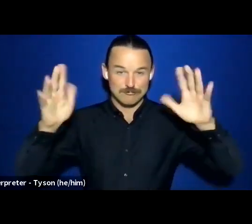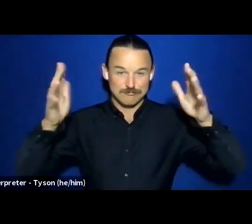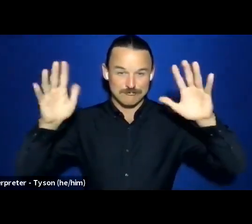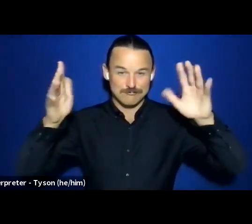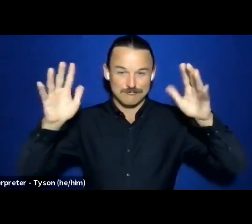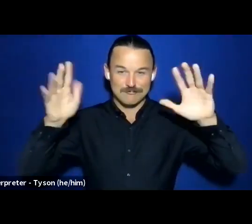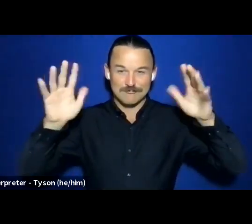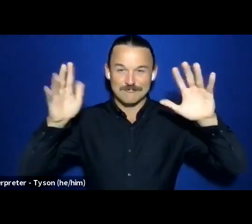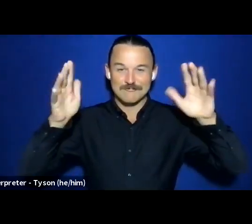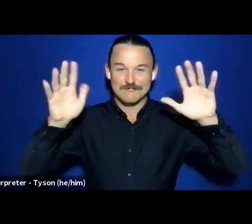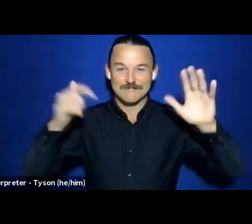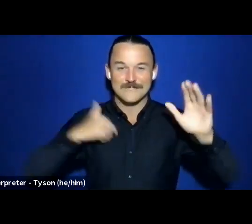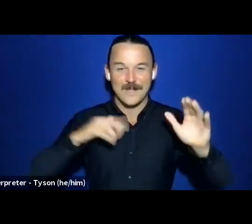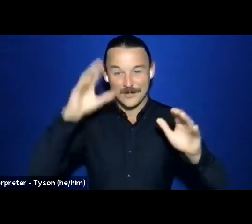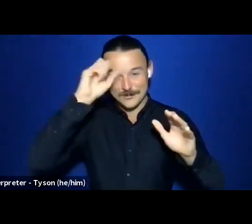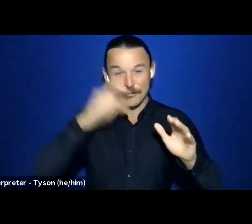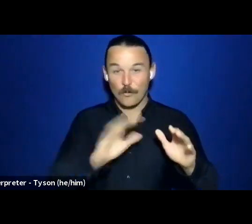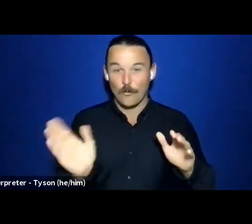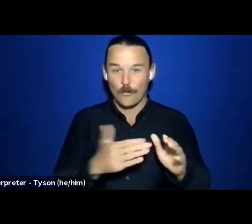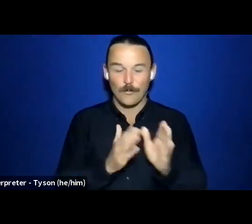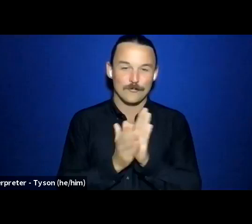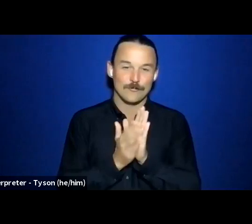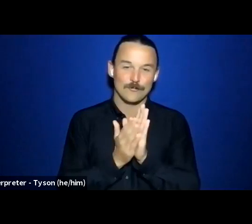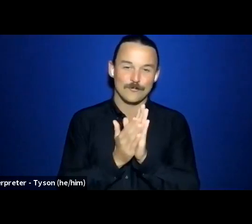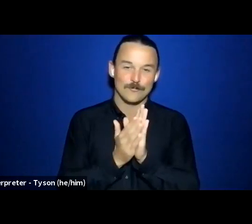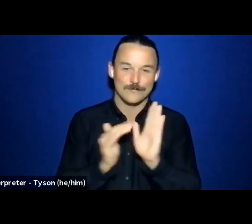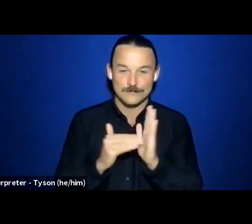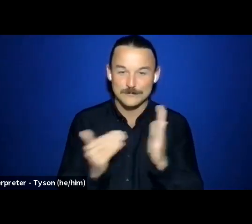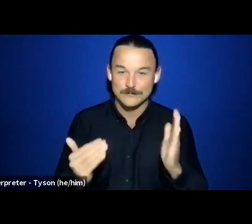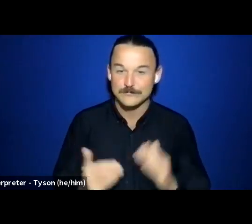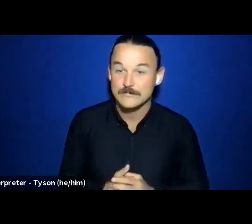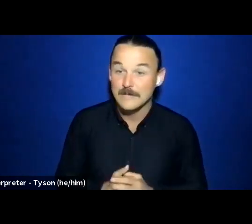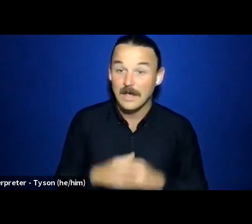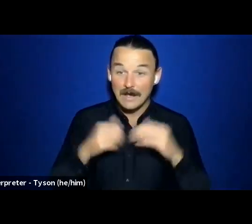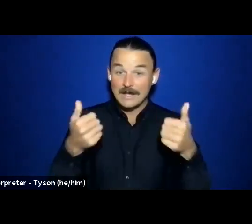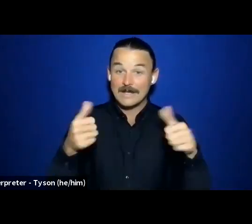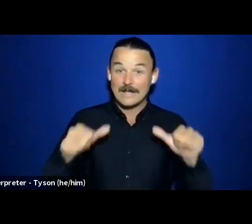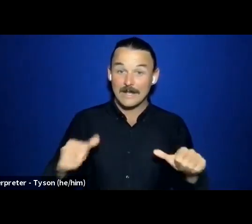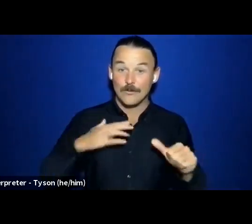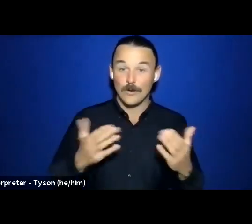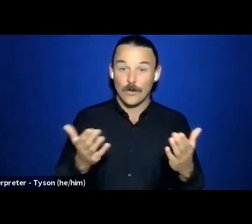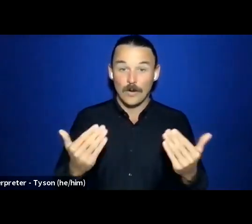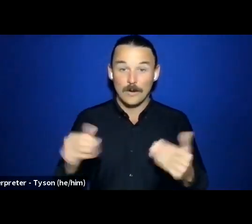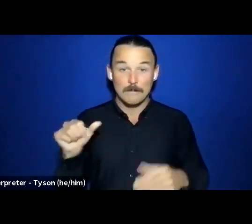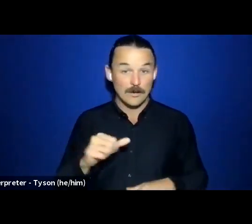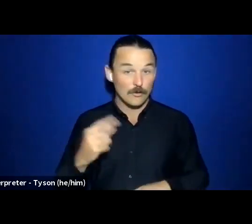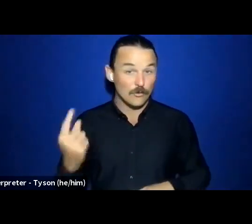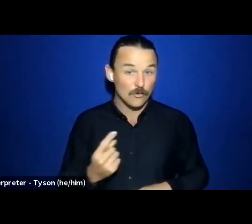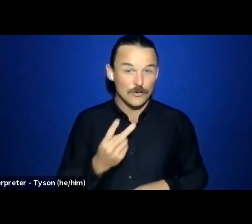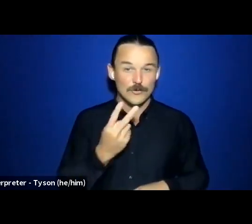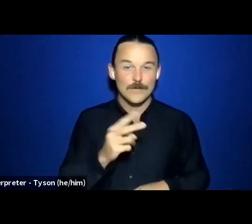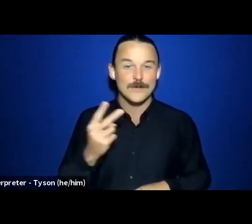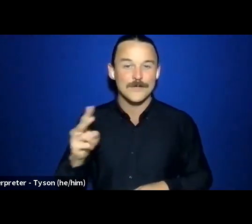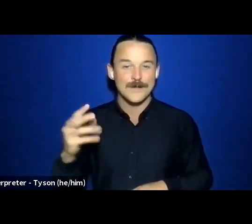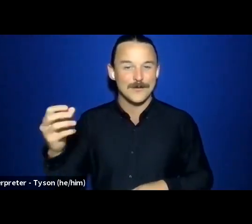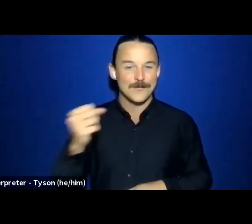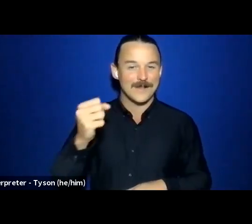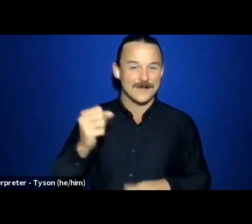applause for the first batch. , I'm presuming that you're all clapping now clapping. Next though I'd like Next though I'd like to welcome back. What about 2020 women back. What about 2020 women's